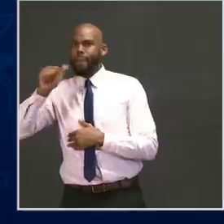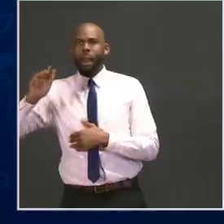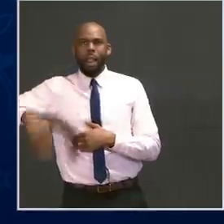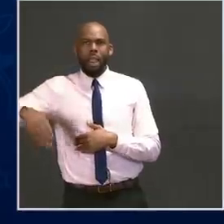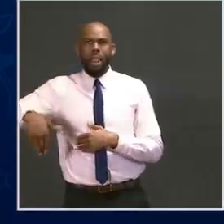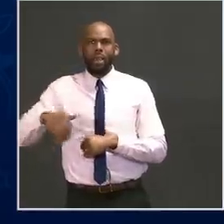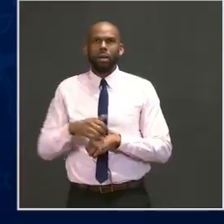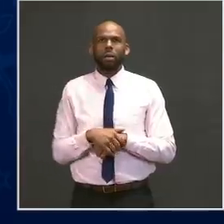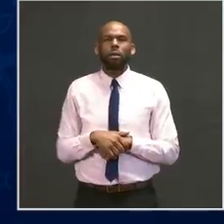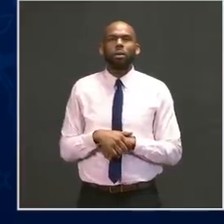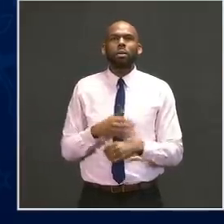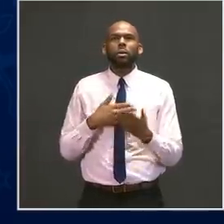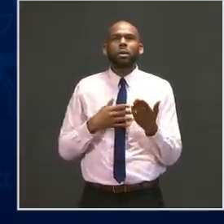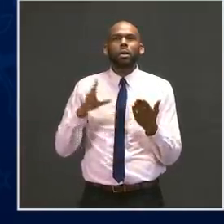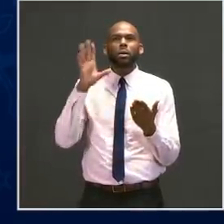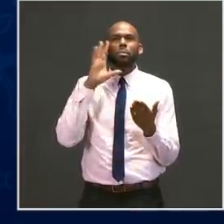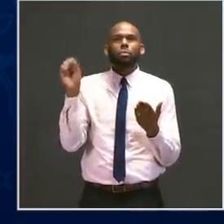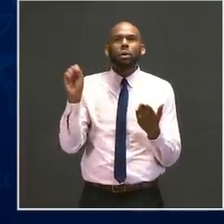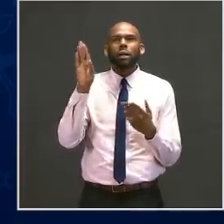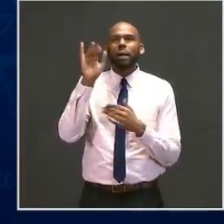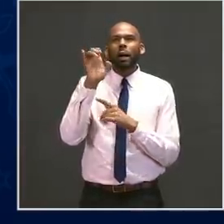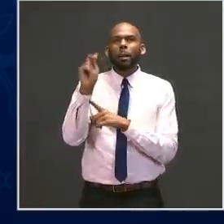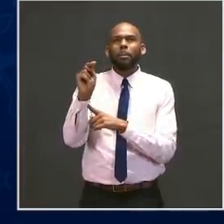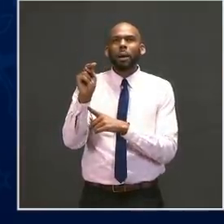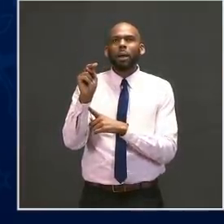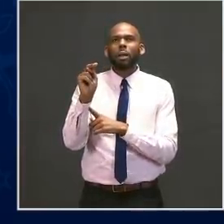The Press: President Biden called many world leaders,